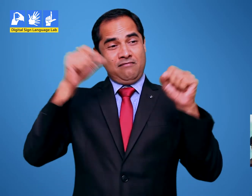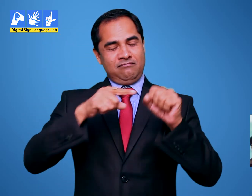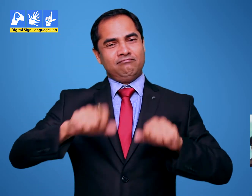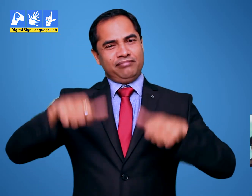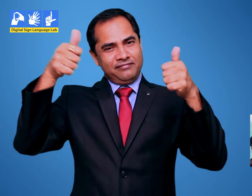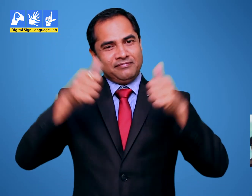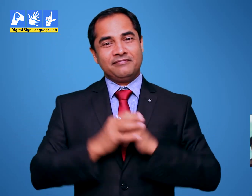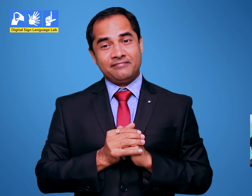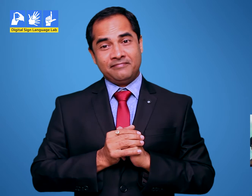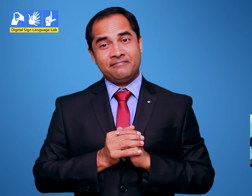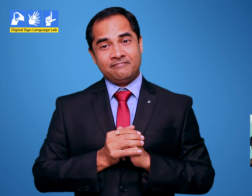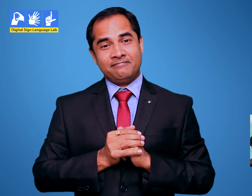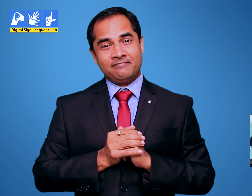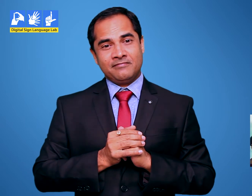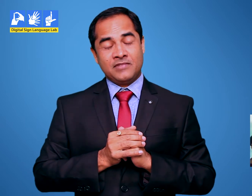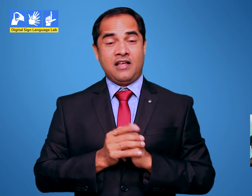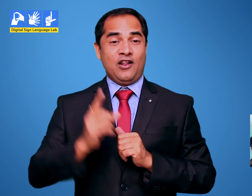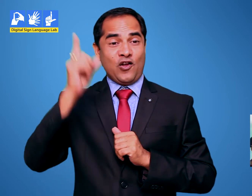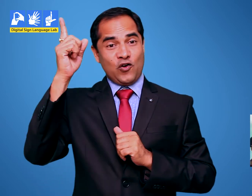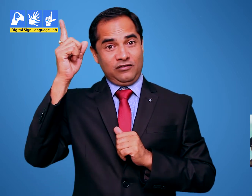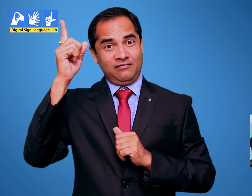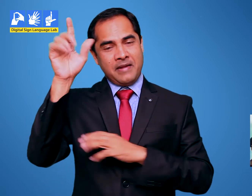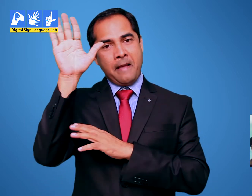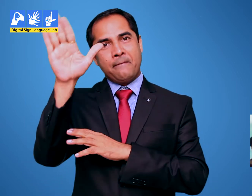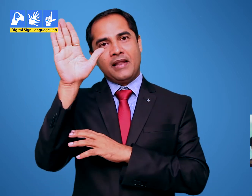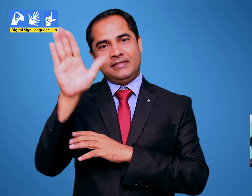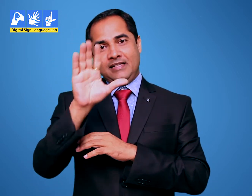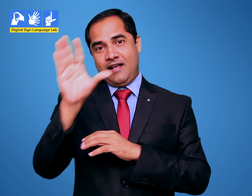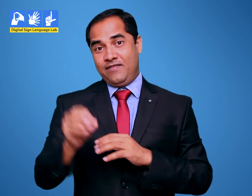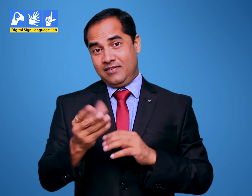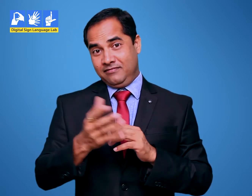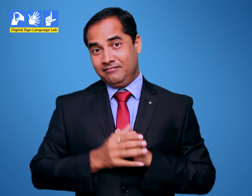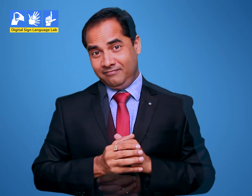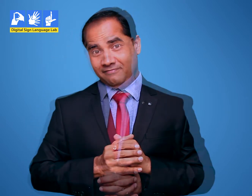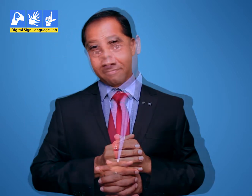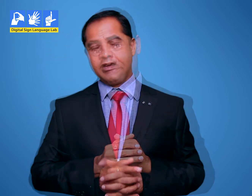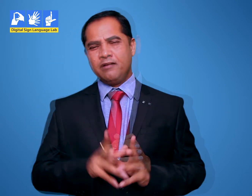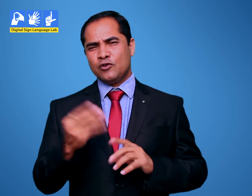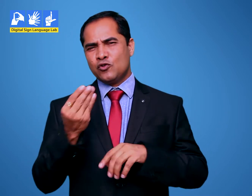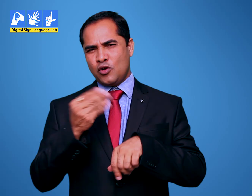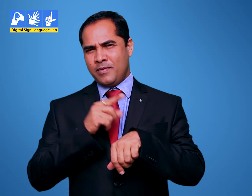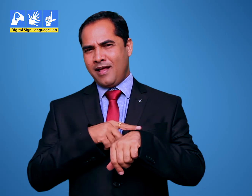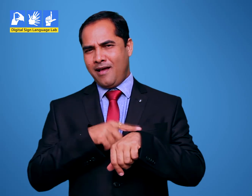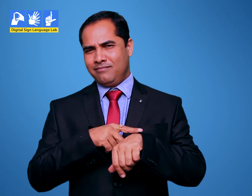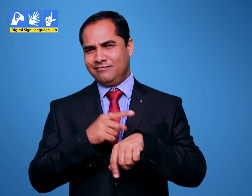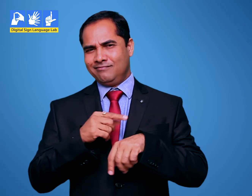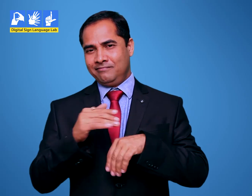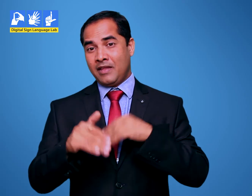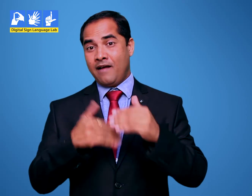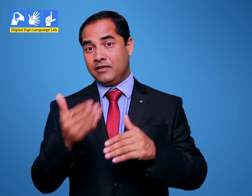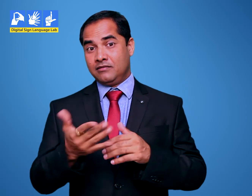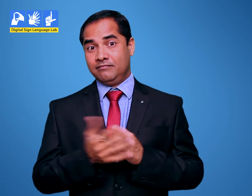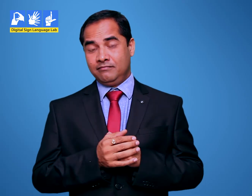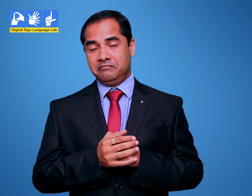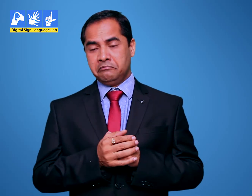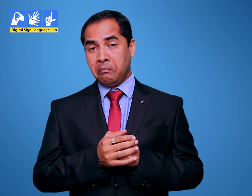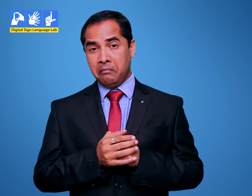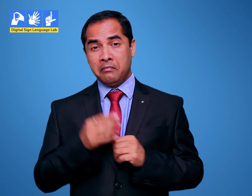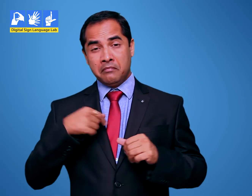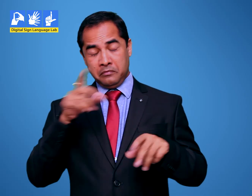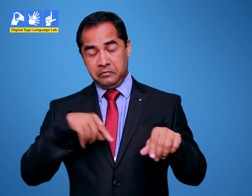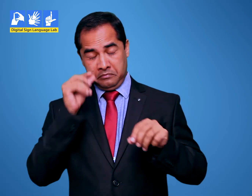Let freedom reign! God bless Africa! " A few moments later, we all lifted her eyes